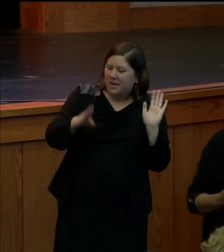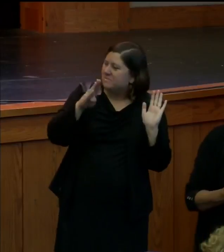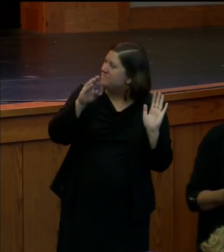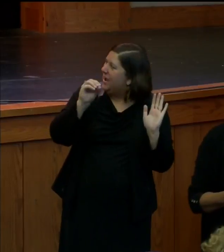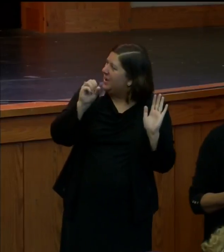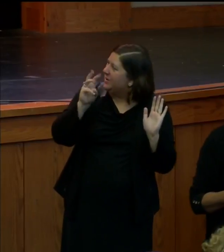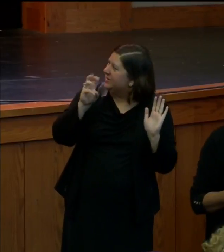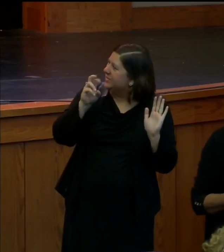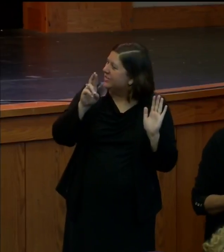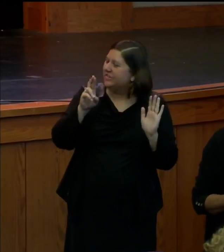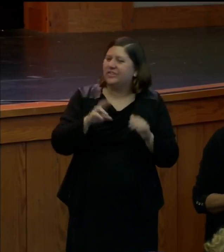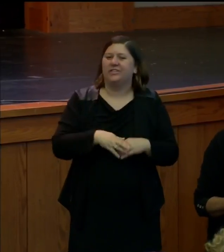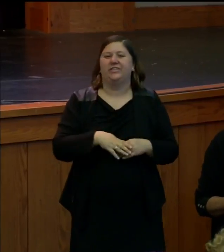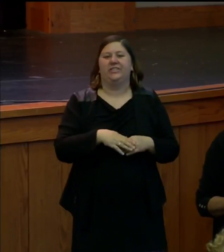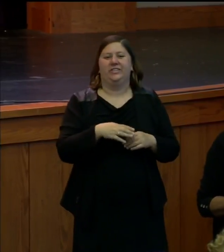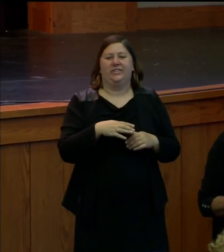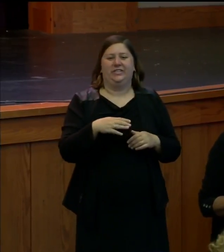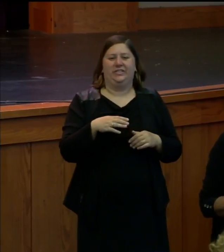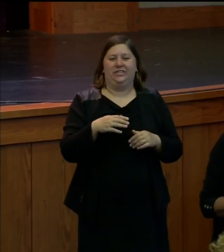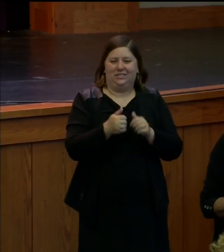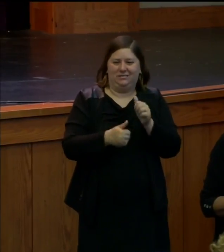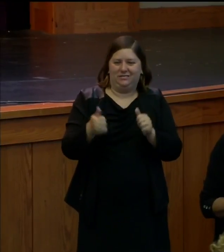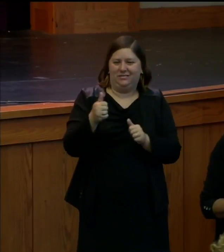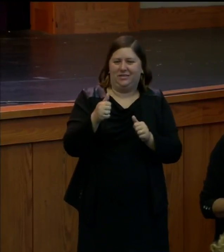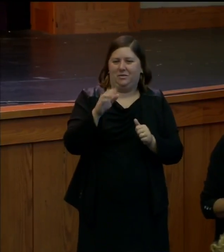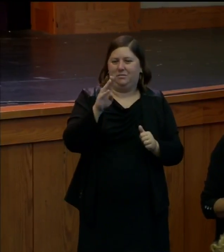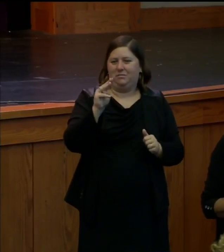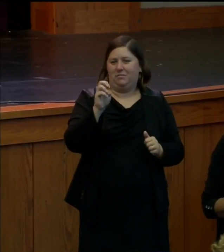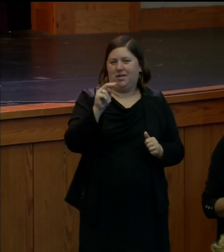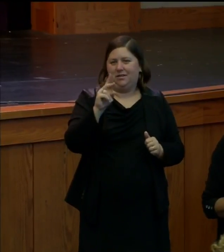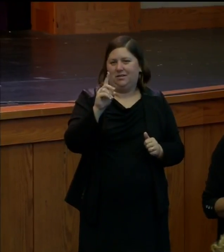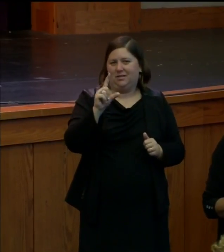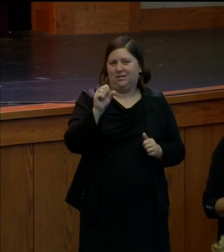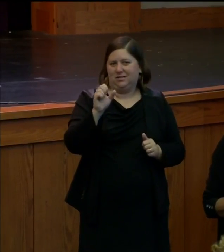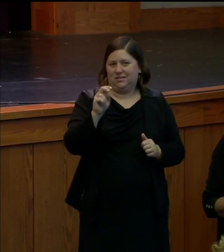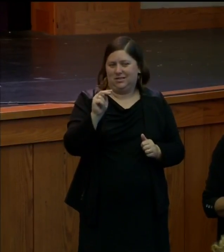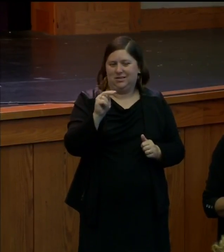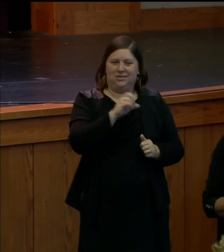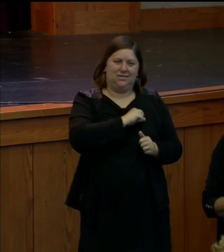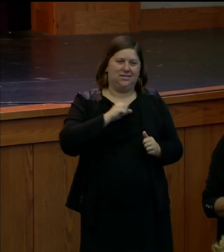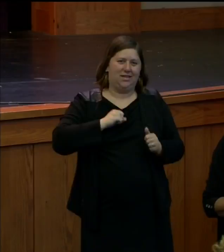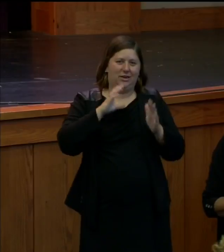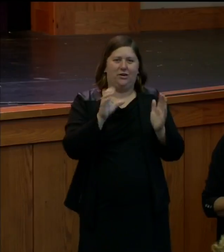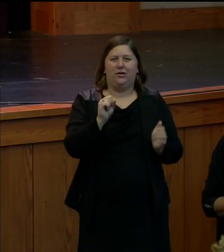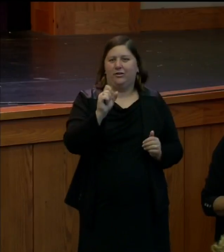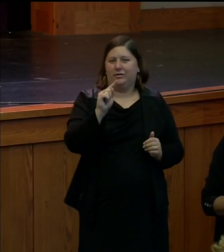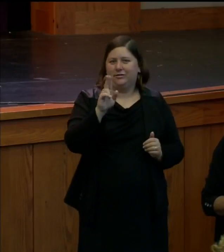BOWSER. CHAIRMAN MENDELSON, SENATOR STRAUSS, SENATOR BROWN AND